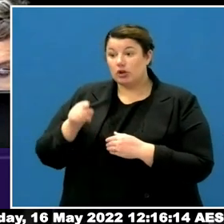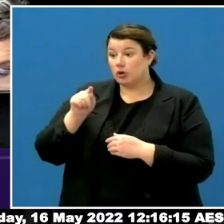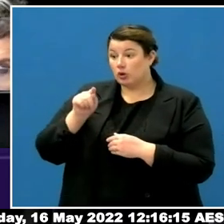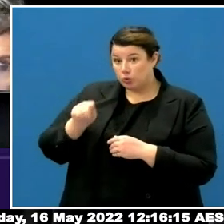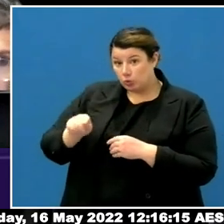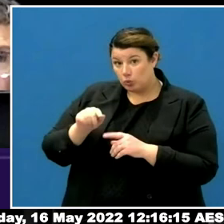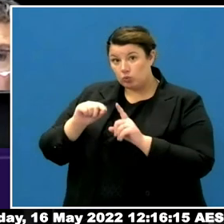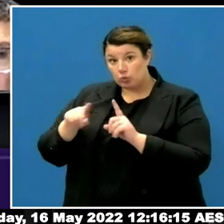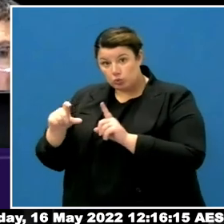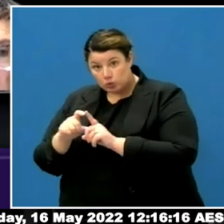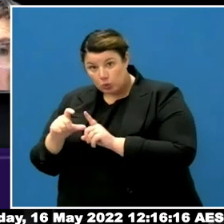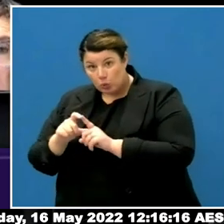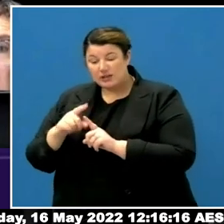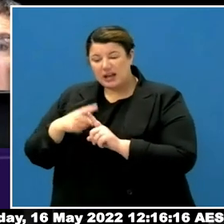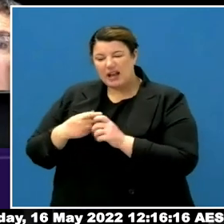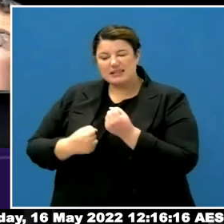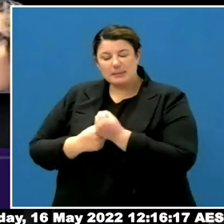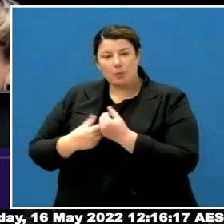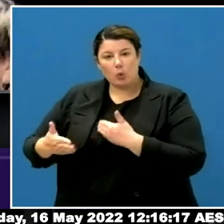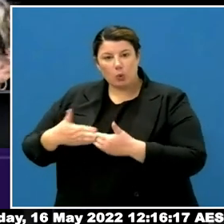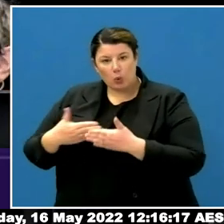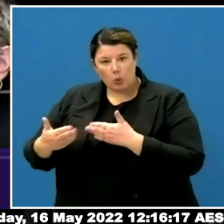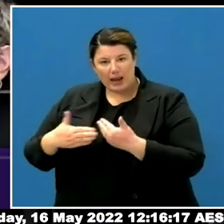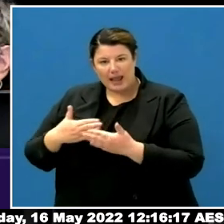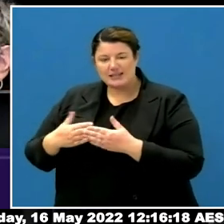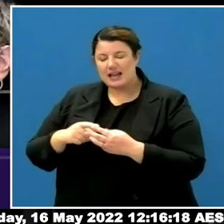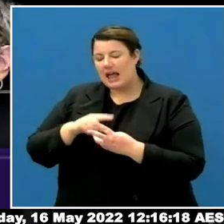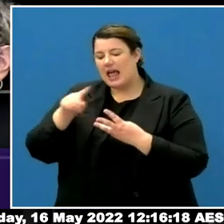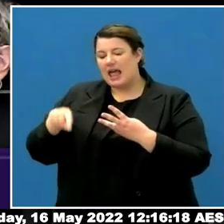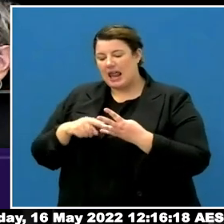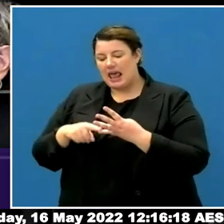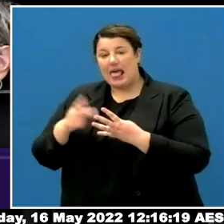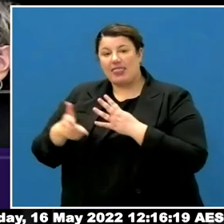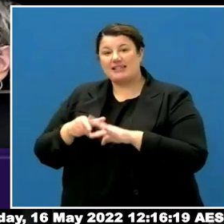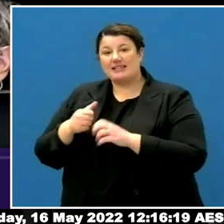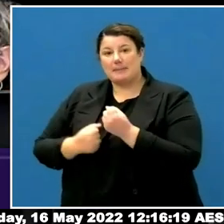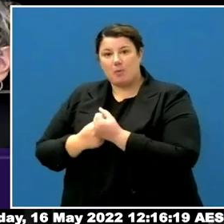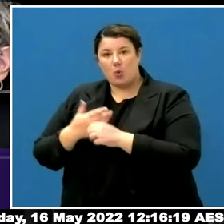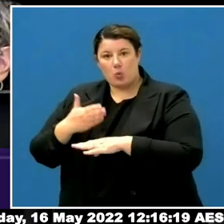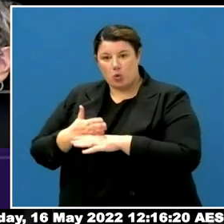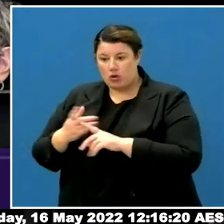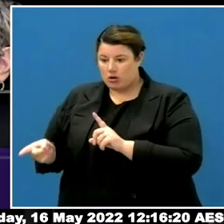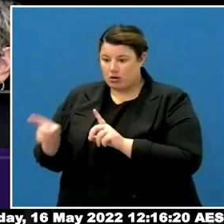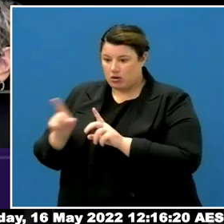another support person from Services Our Way who were supporting Jason at the time went for a meeting with Afford. SALLY: Yes.